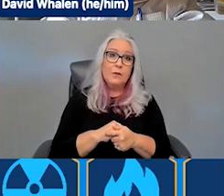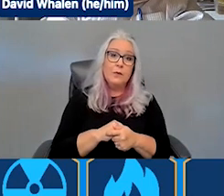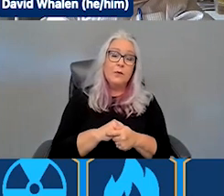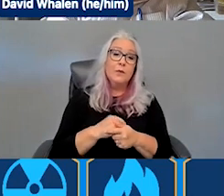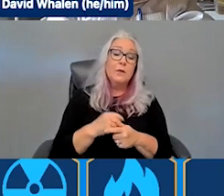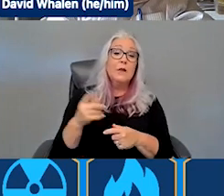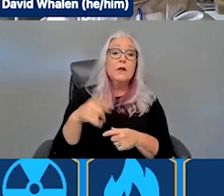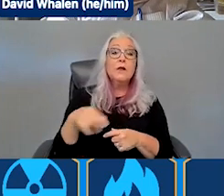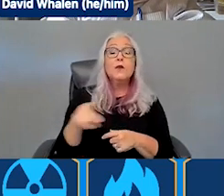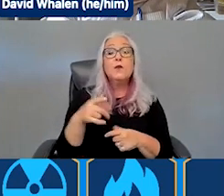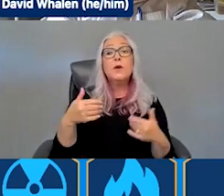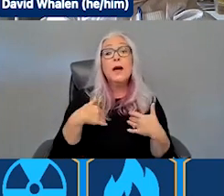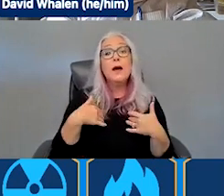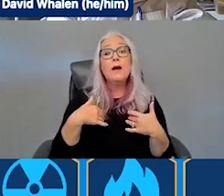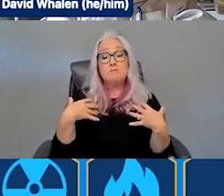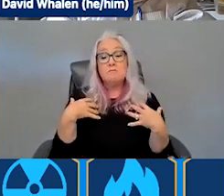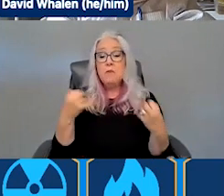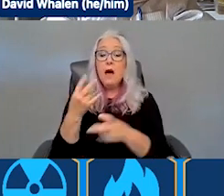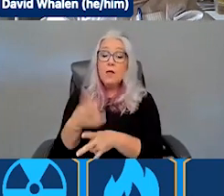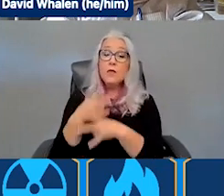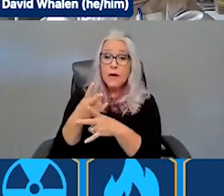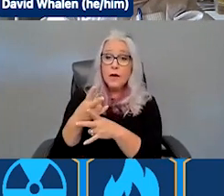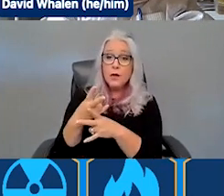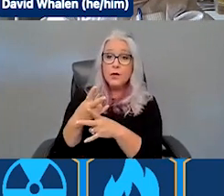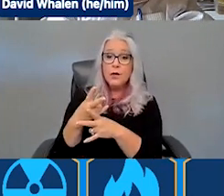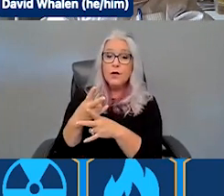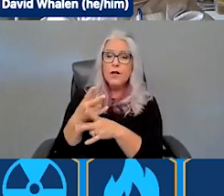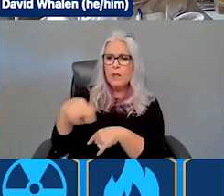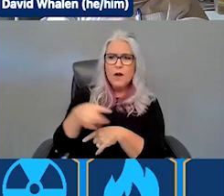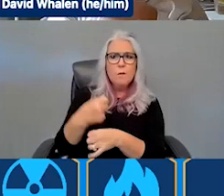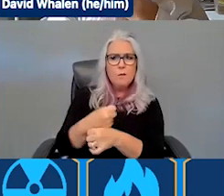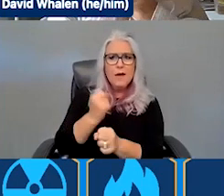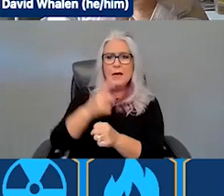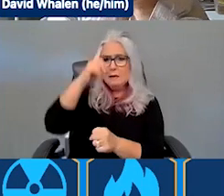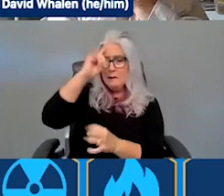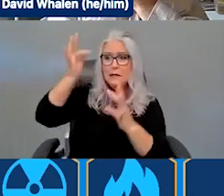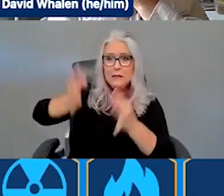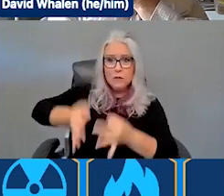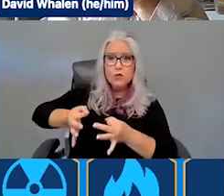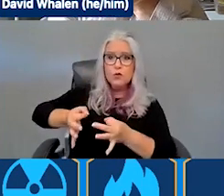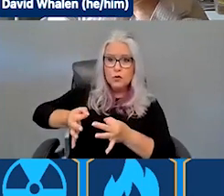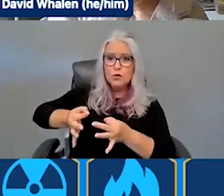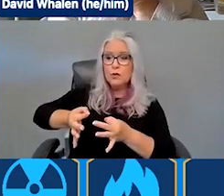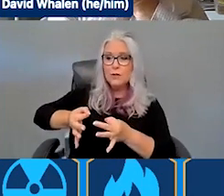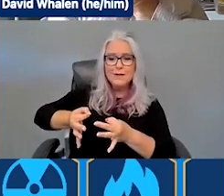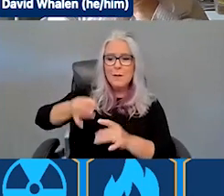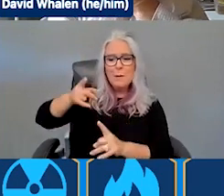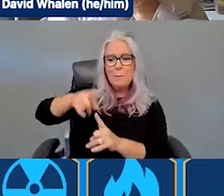healthcare professionals are making triage-like decisions even though they are not in crisis standards of care. Even